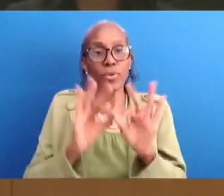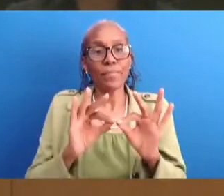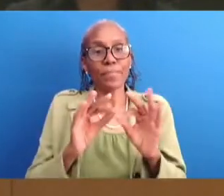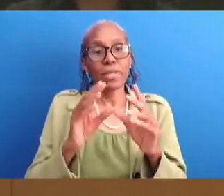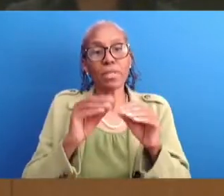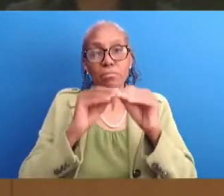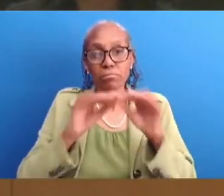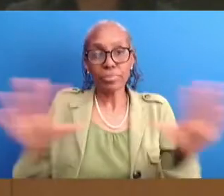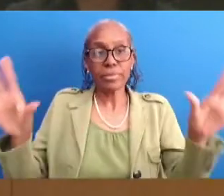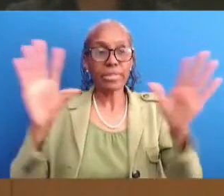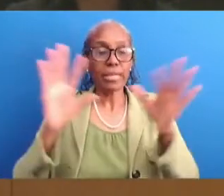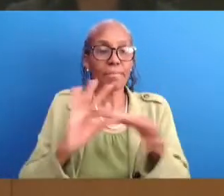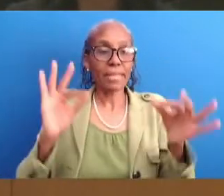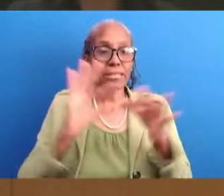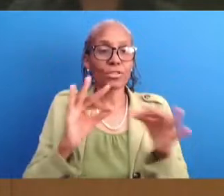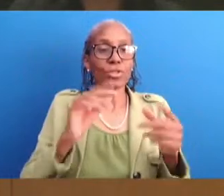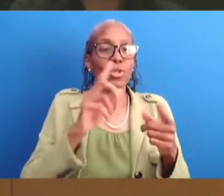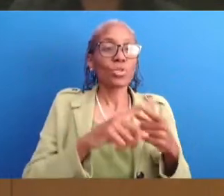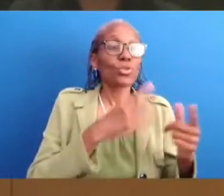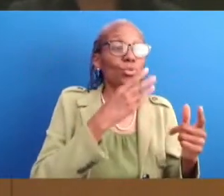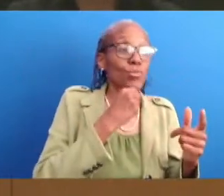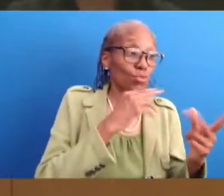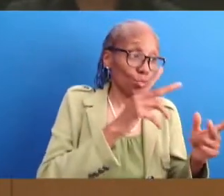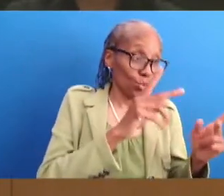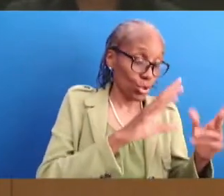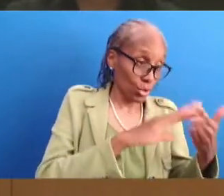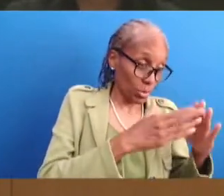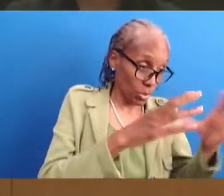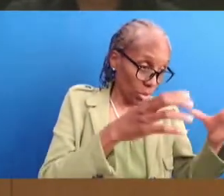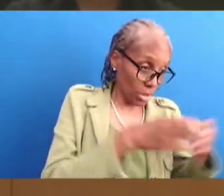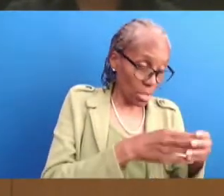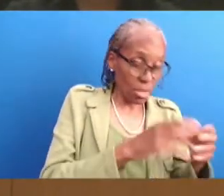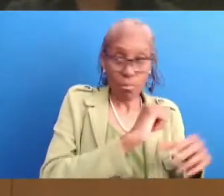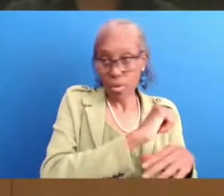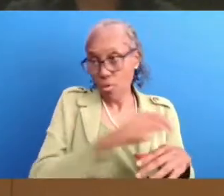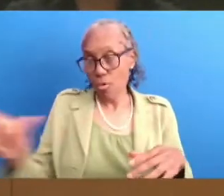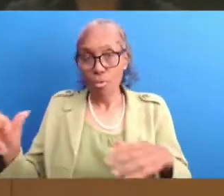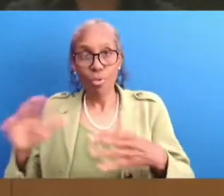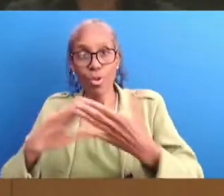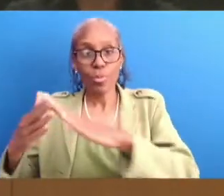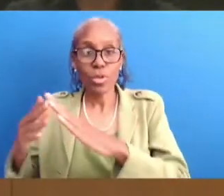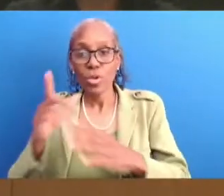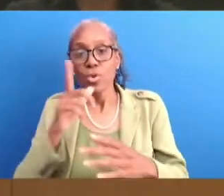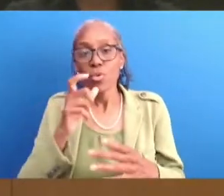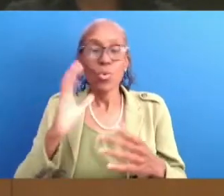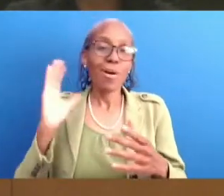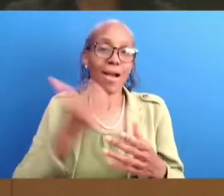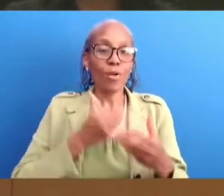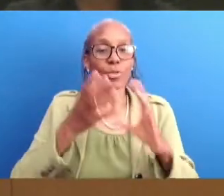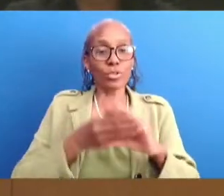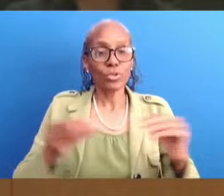PUBLIC RECOGNITION MATTERS.